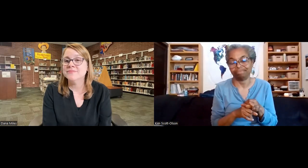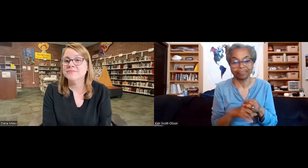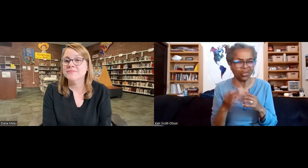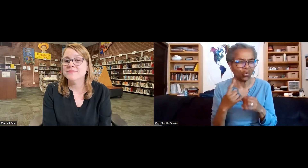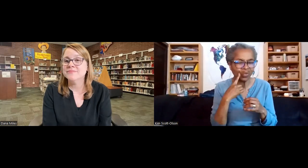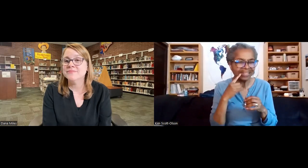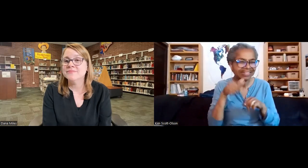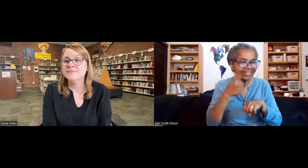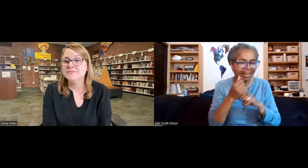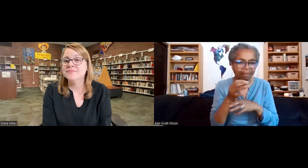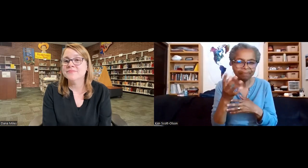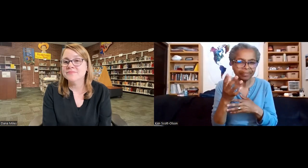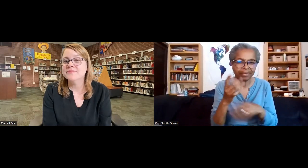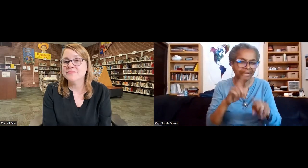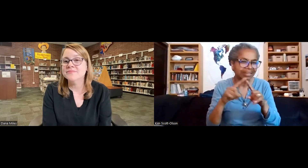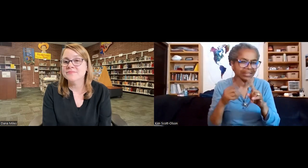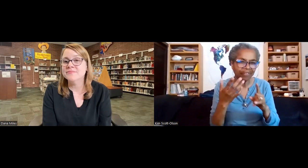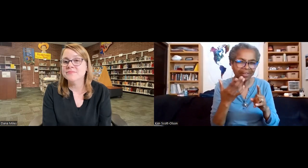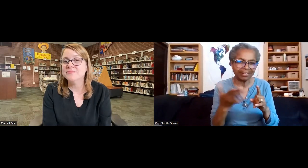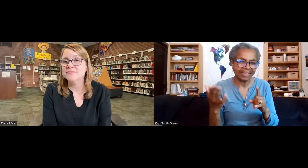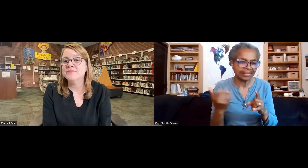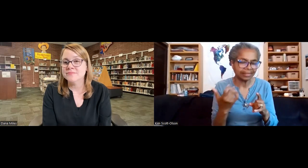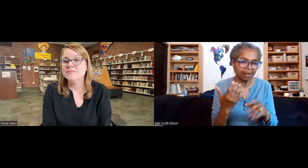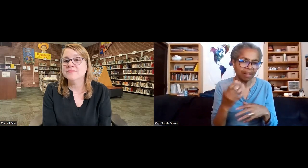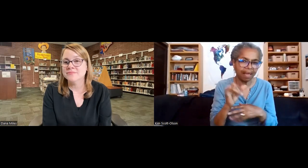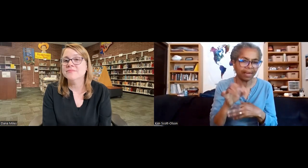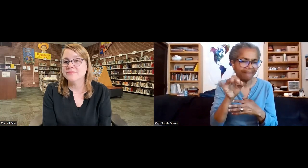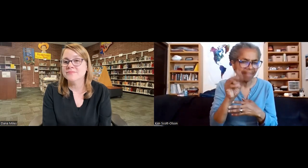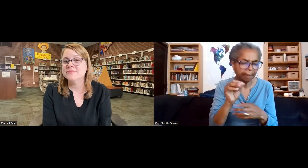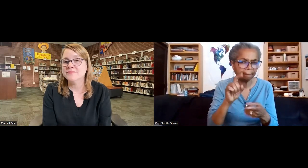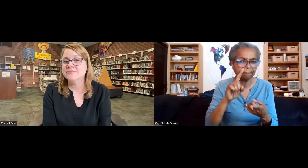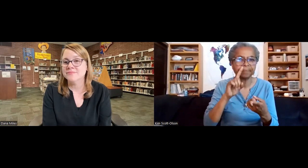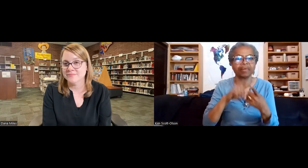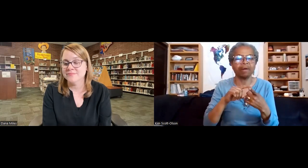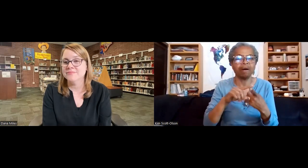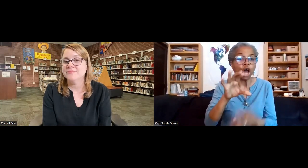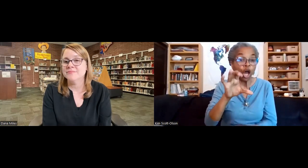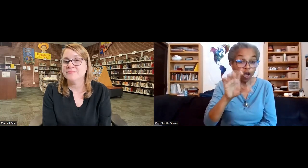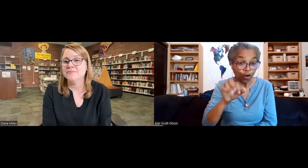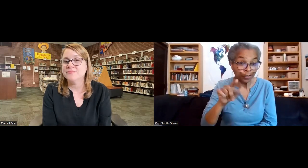There may be additional things to set up such as an FM system,